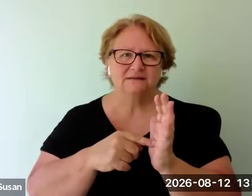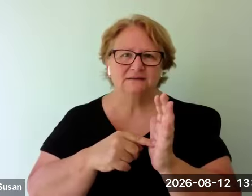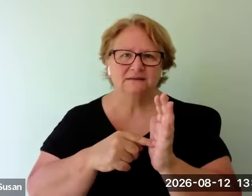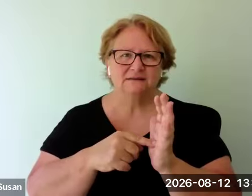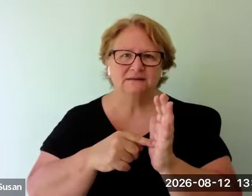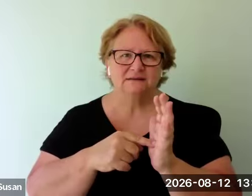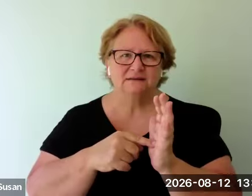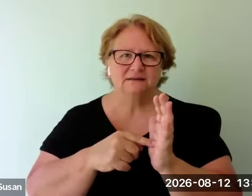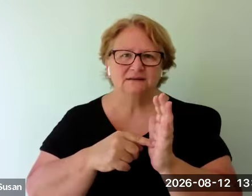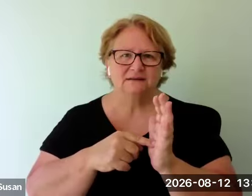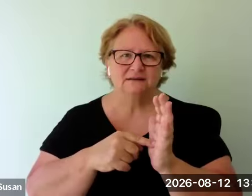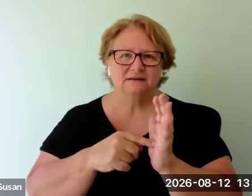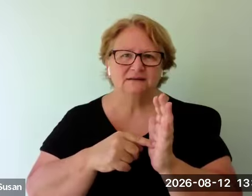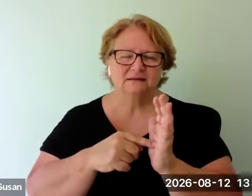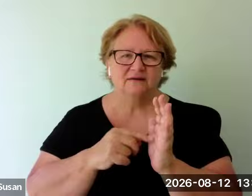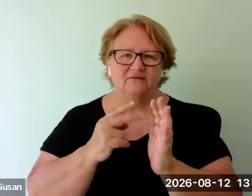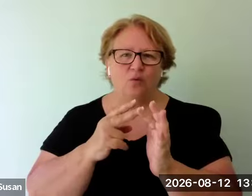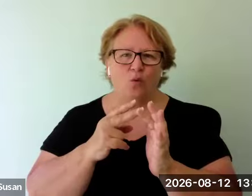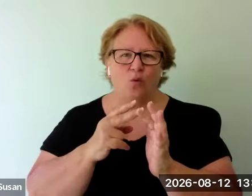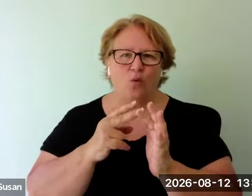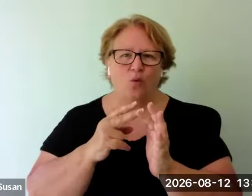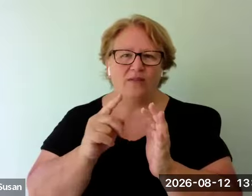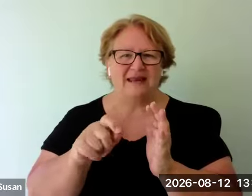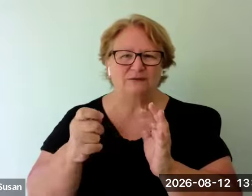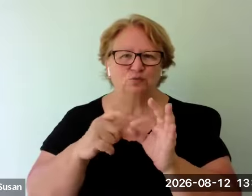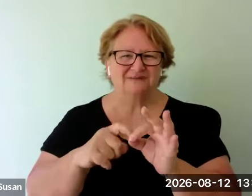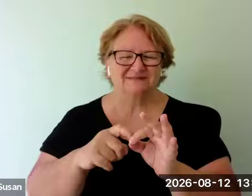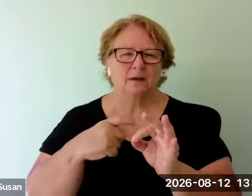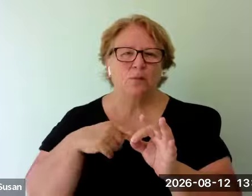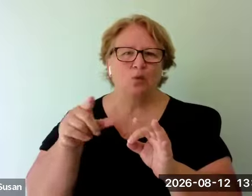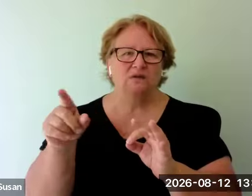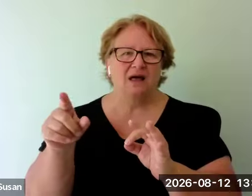. SUE: Sue speaking. I just want to give a - add a content note